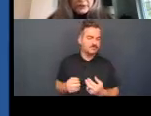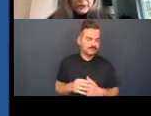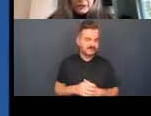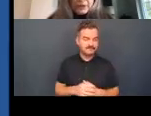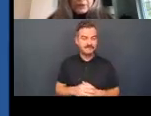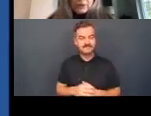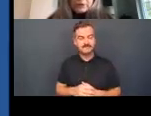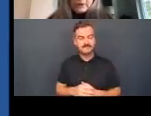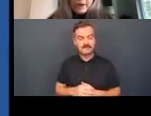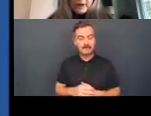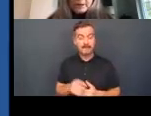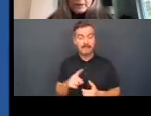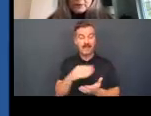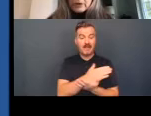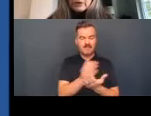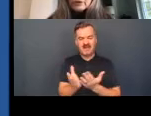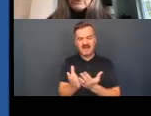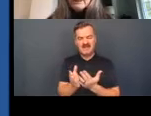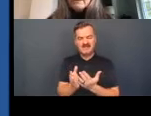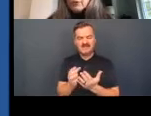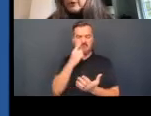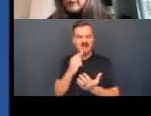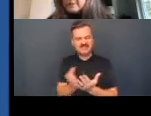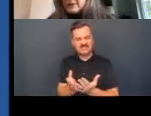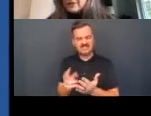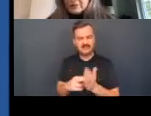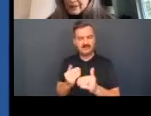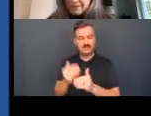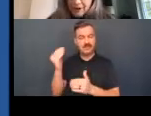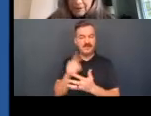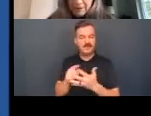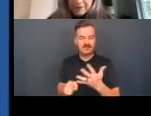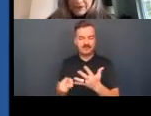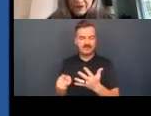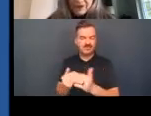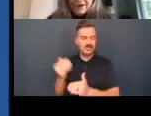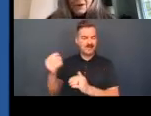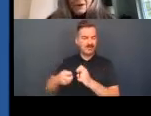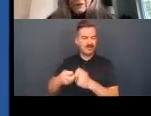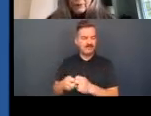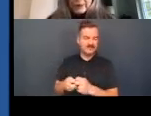16:05:27 Those with the highest score, too many points means too many problems or risk